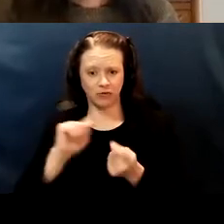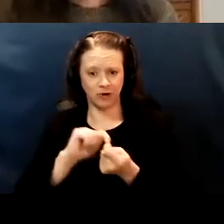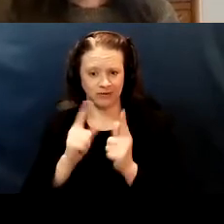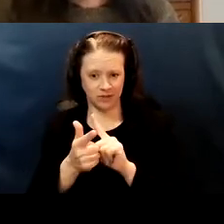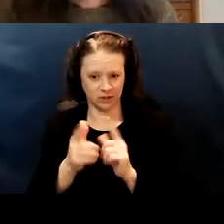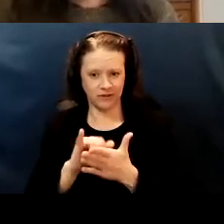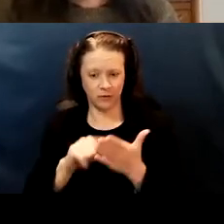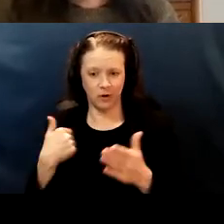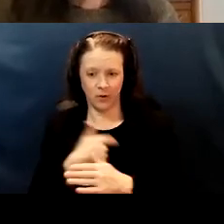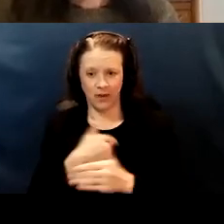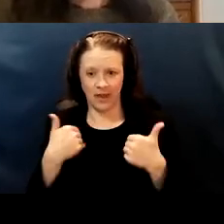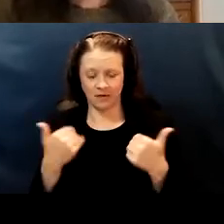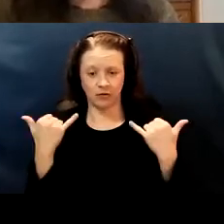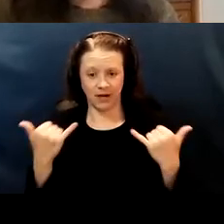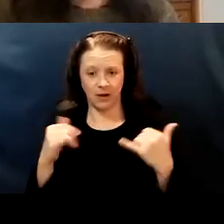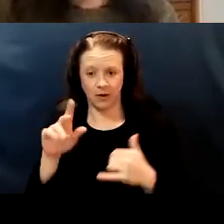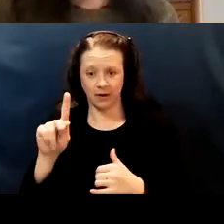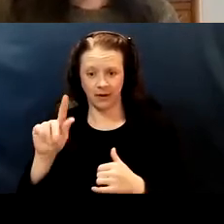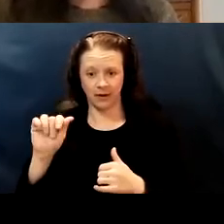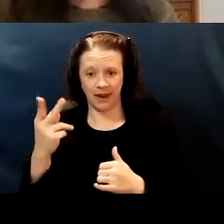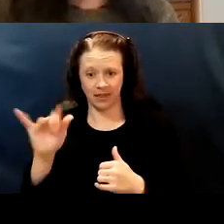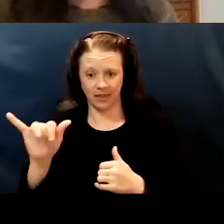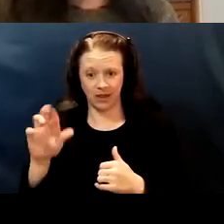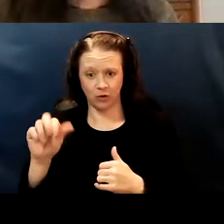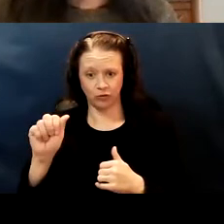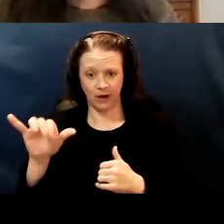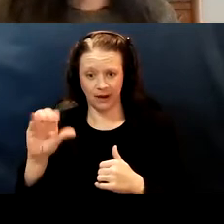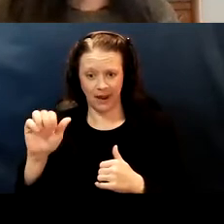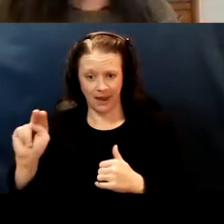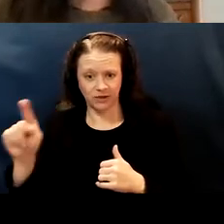Cathy Rajcan is currently captioning for this event. And so